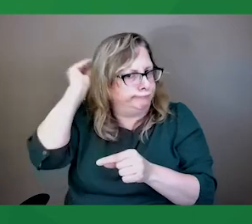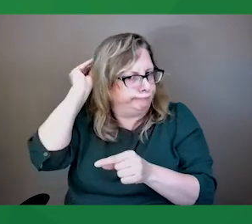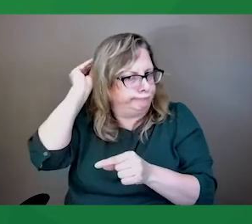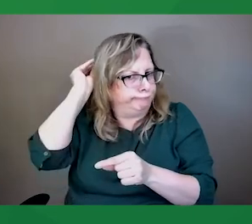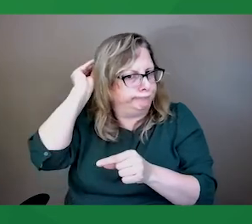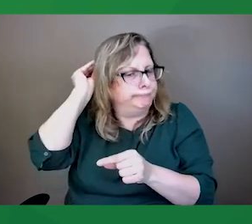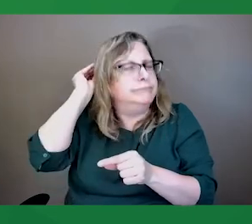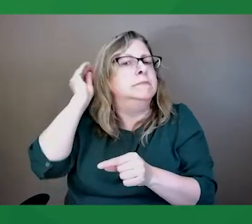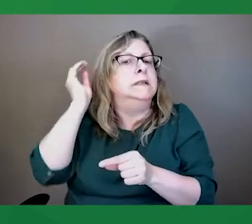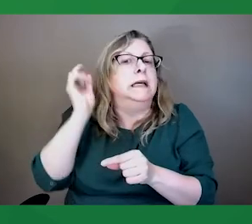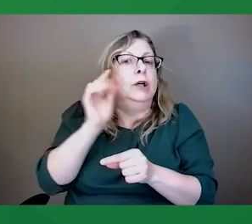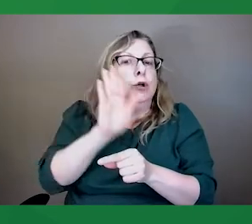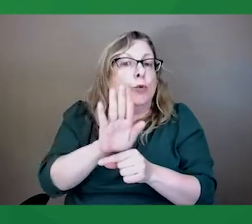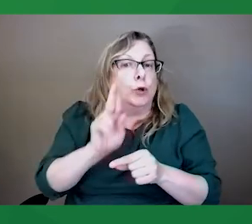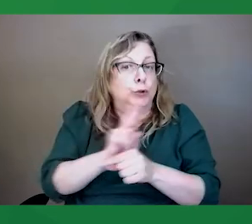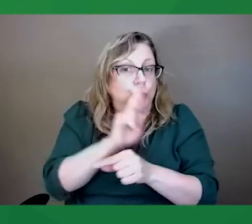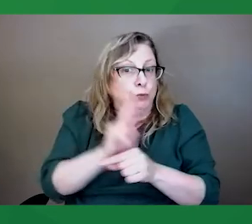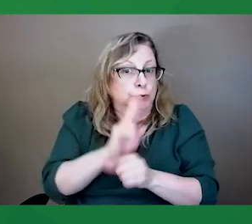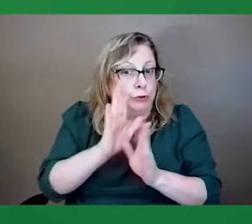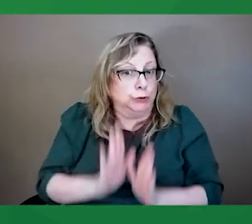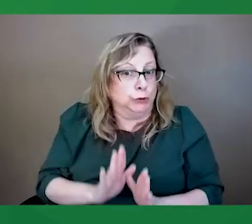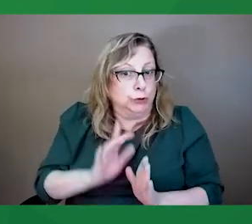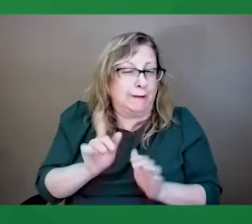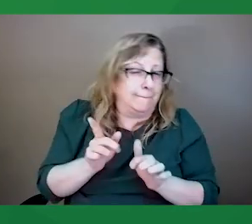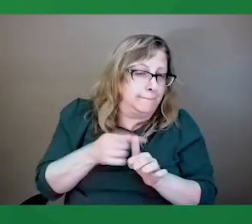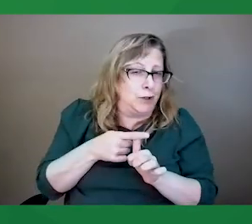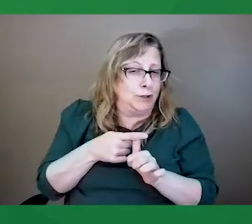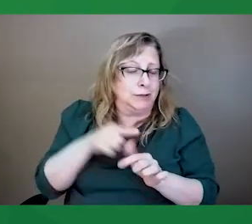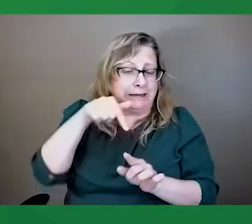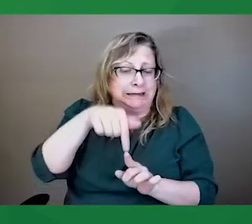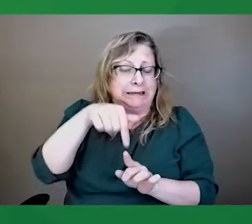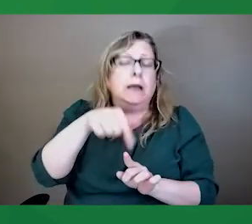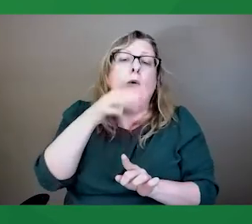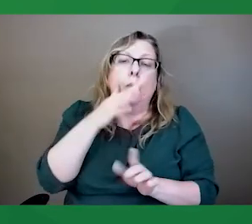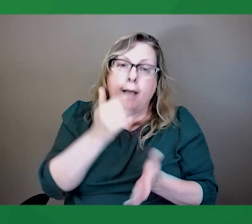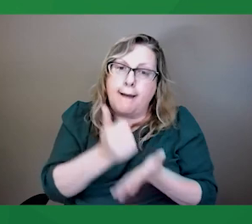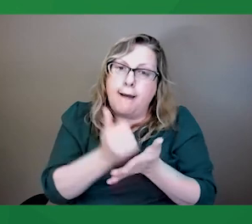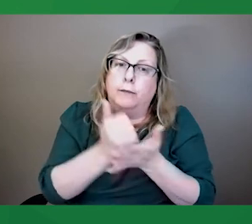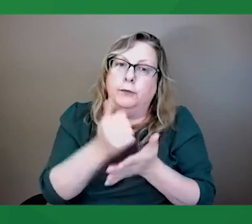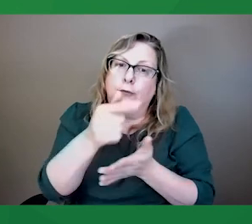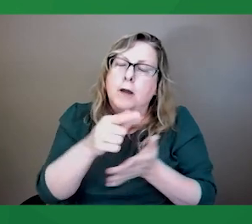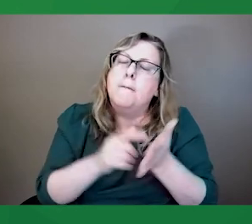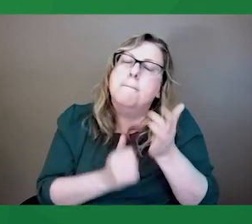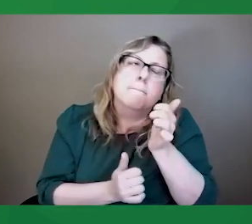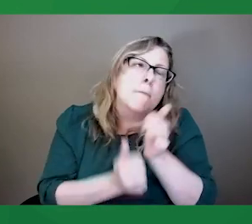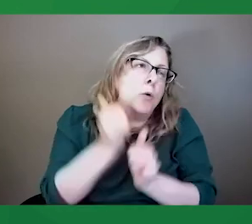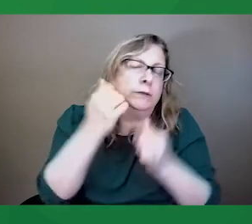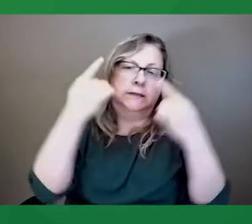in your use cases centered. And that's what will allow you to have the most accessible and most innovative products.